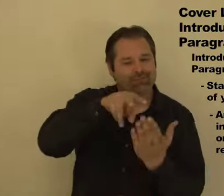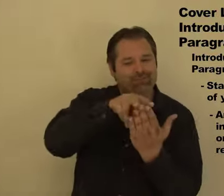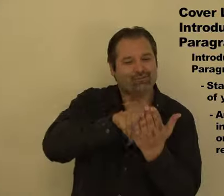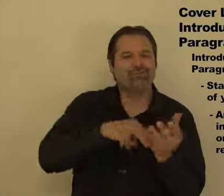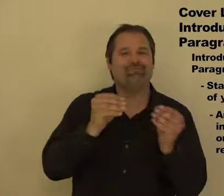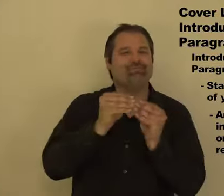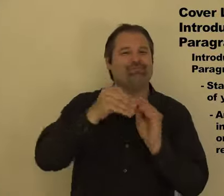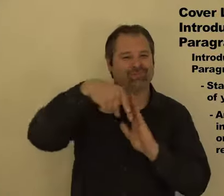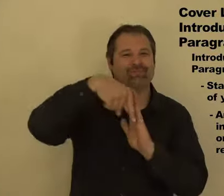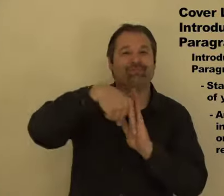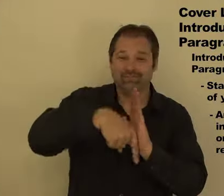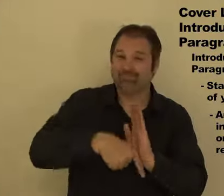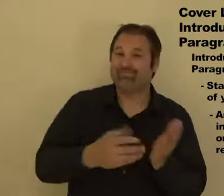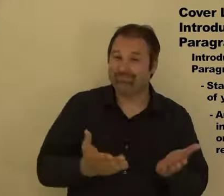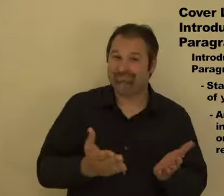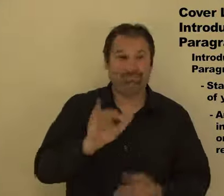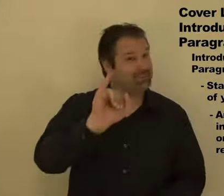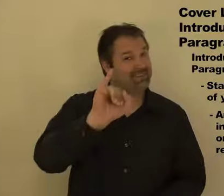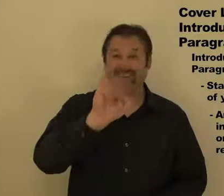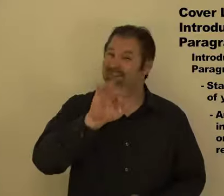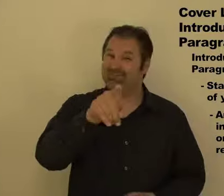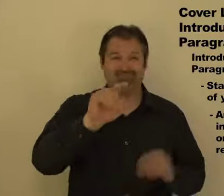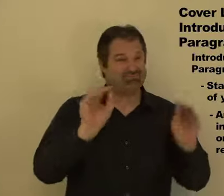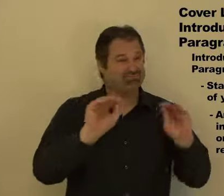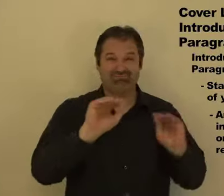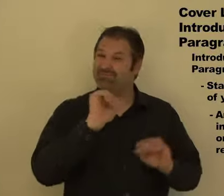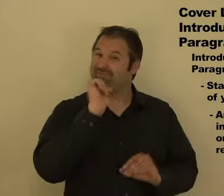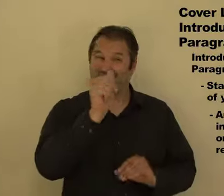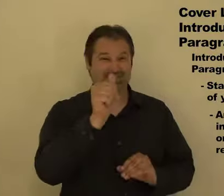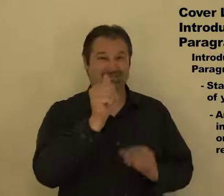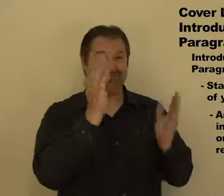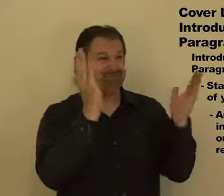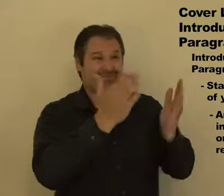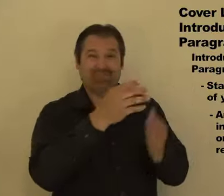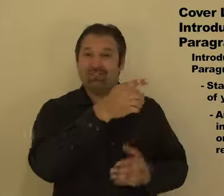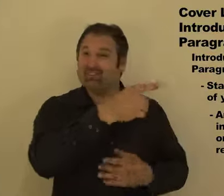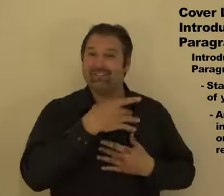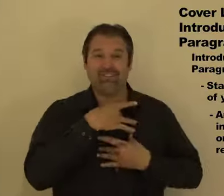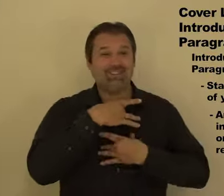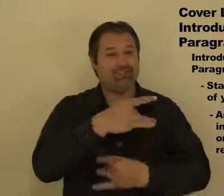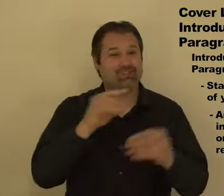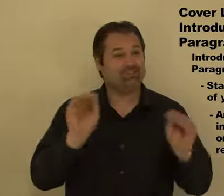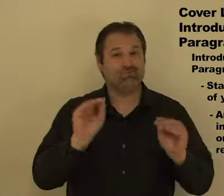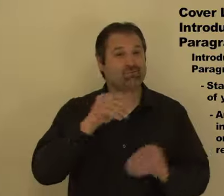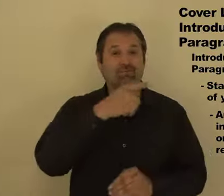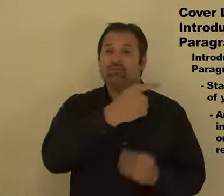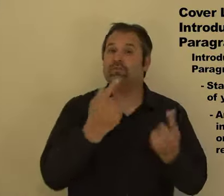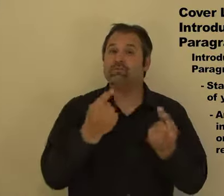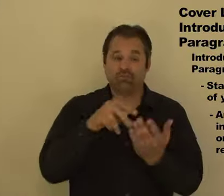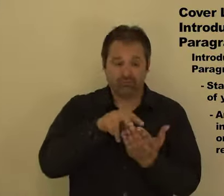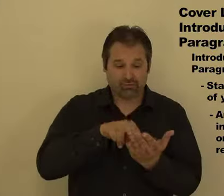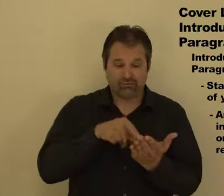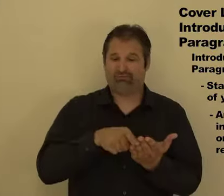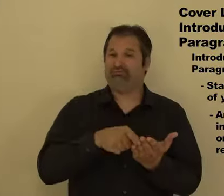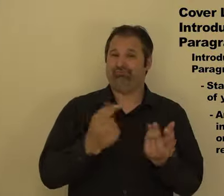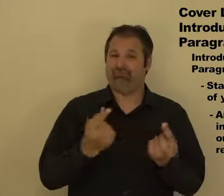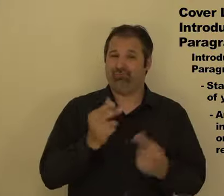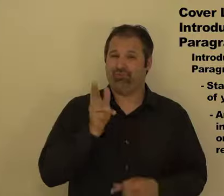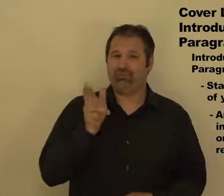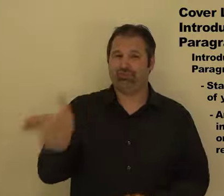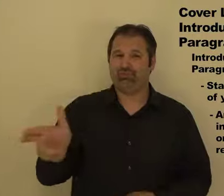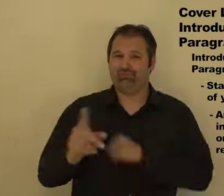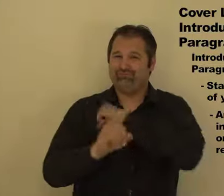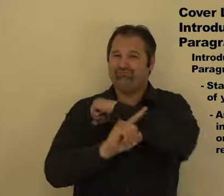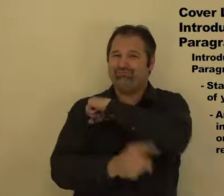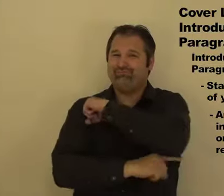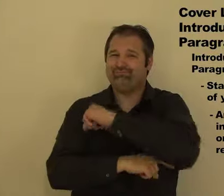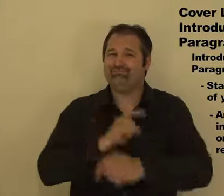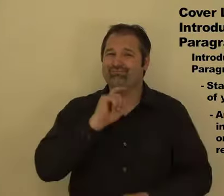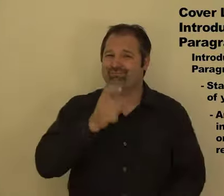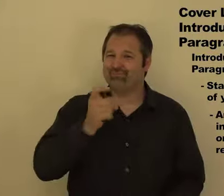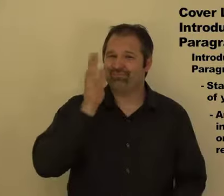cover letter and resume may be heading for the trash.